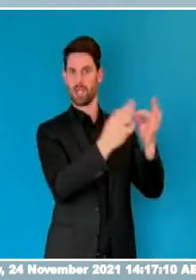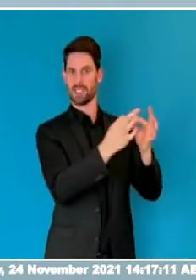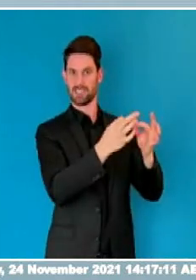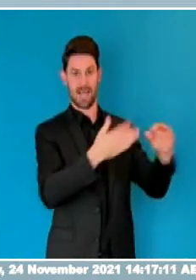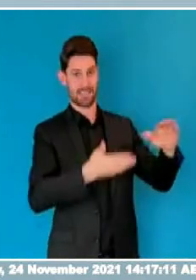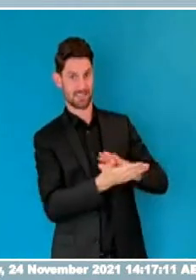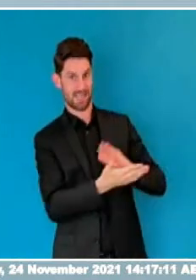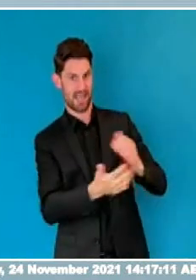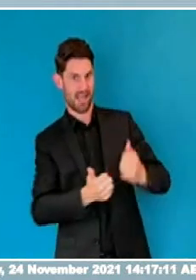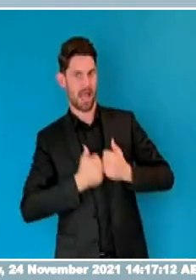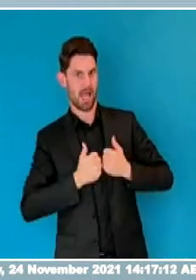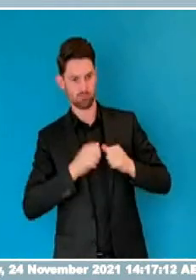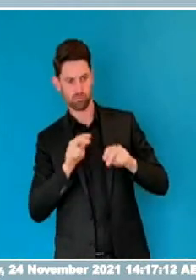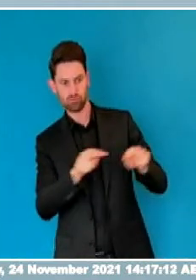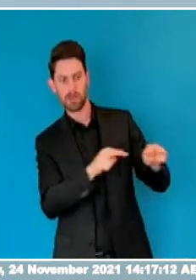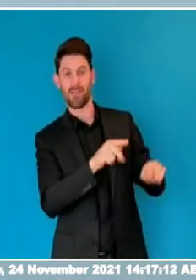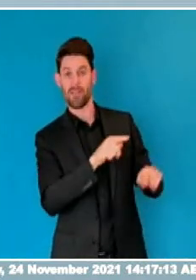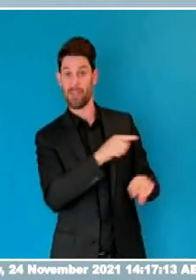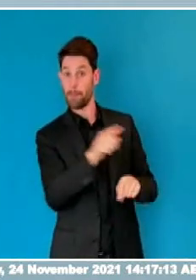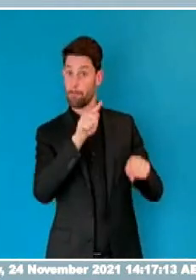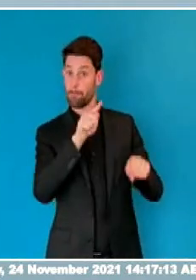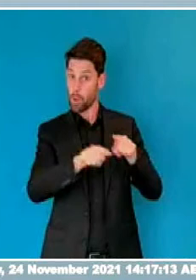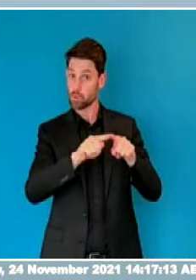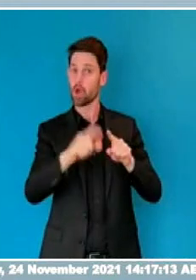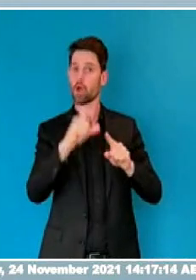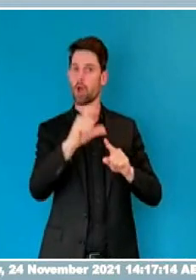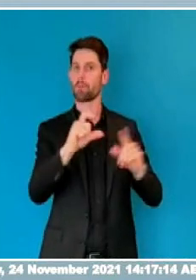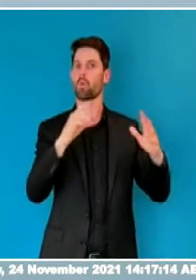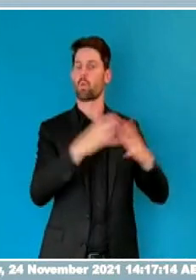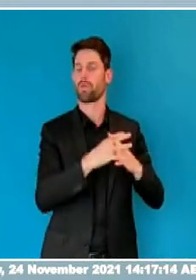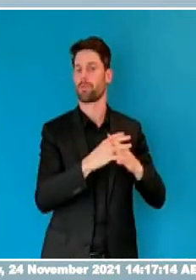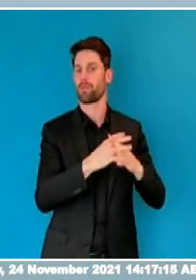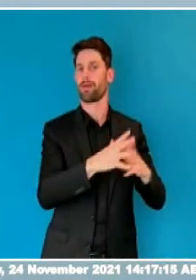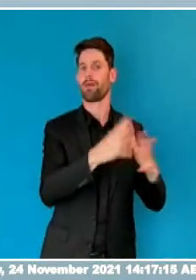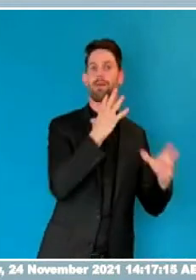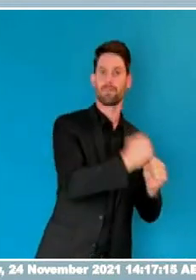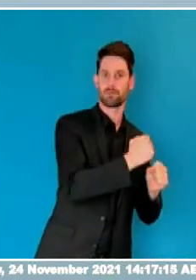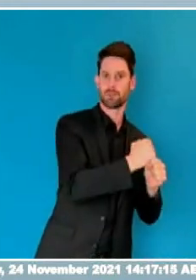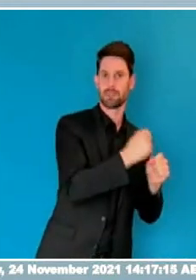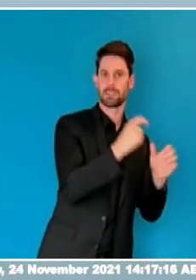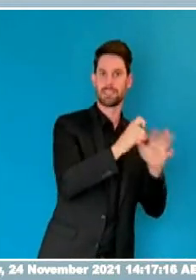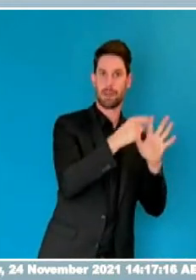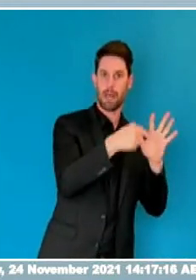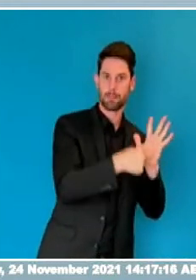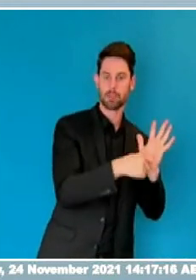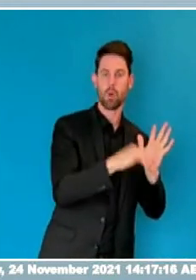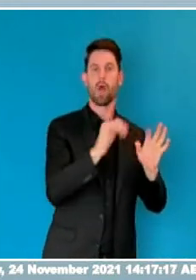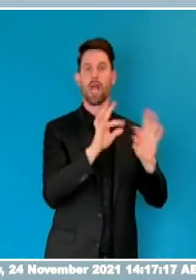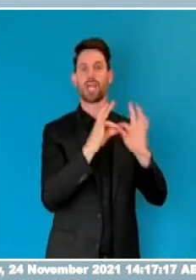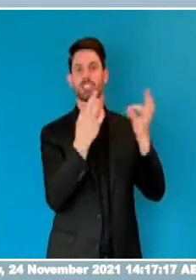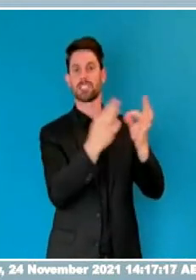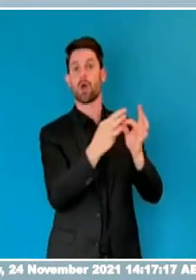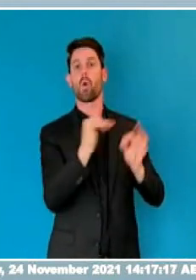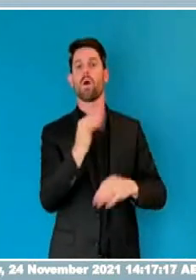are Commonwealth departments and agencies or 40 self insured licensees.